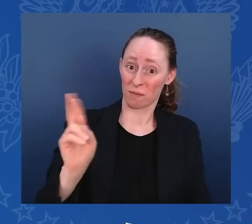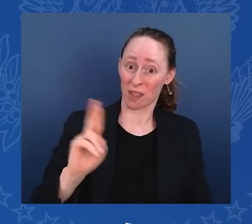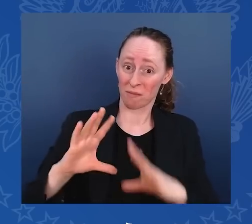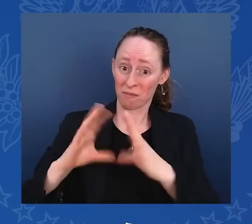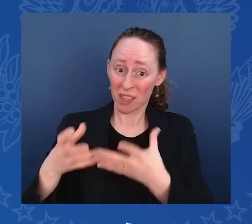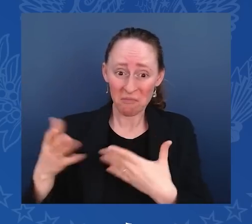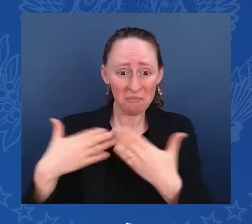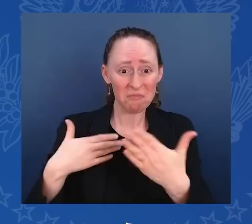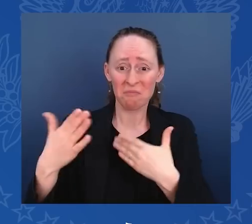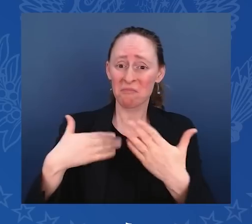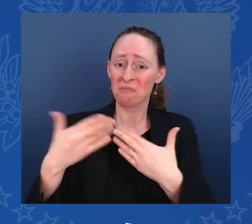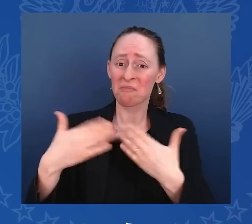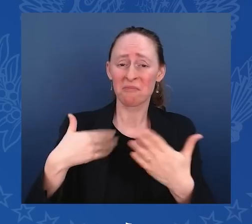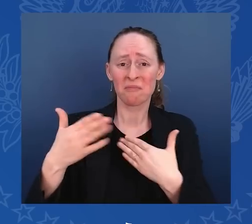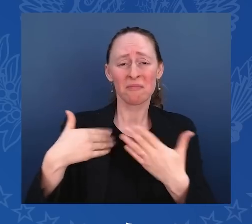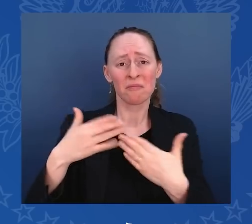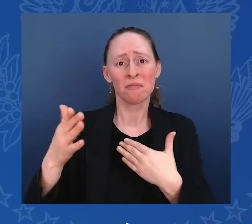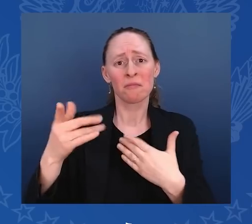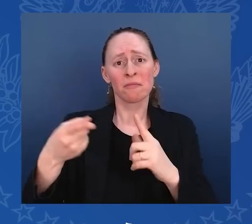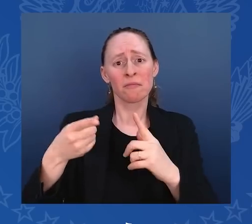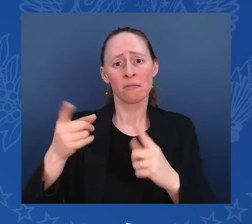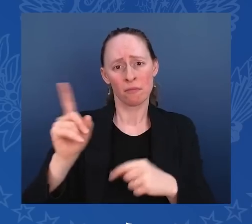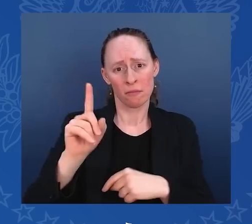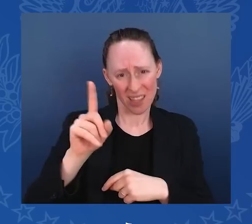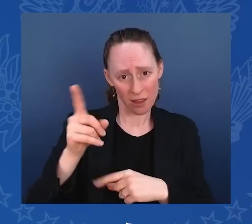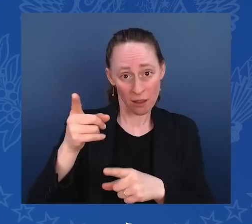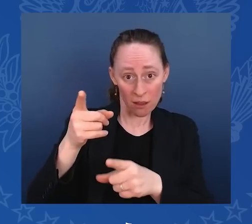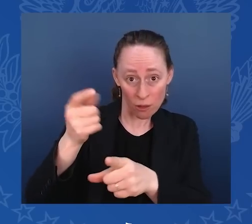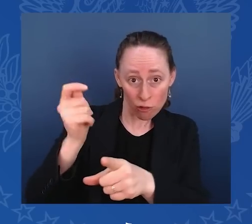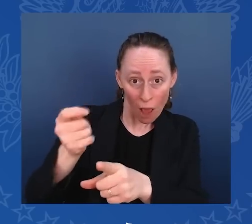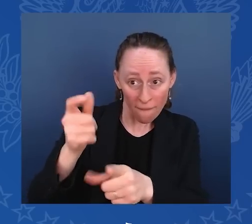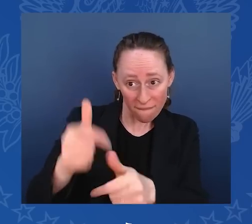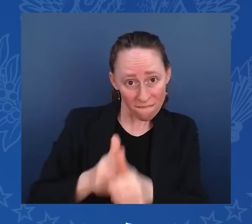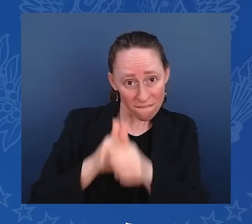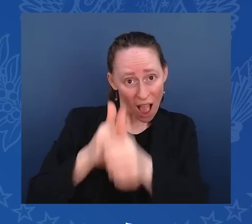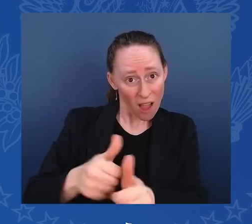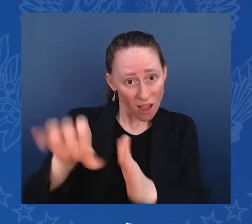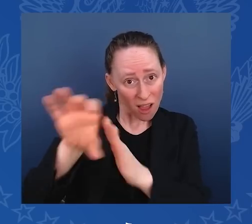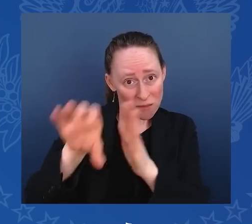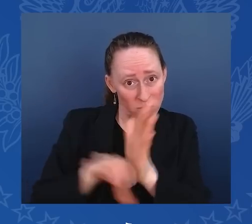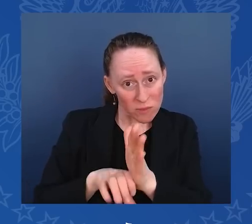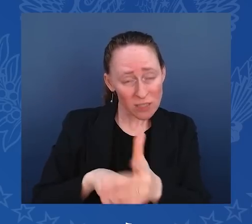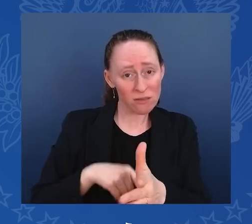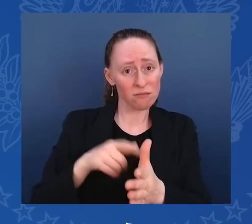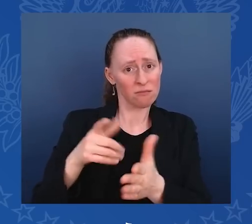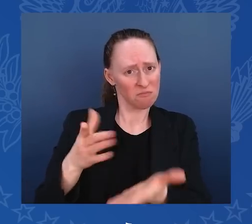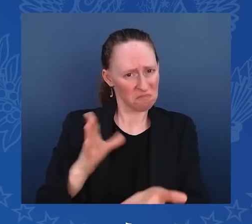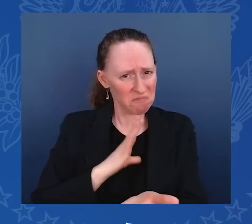and safeguards in the Constitution. I don't want to get anyone in trouble, but this includes some of my conservative friends